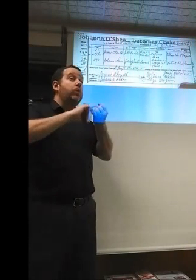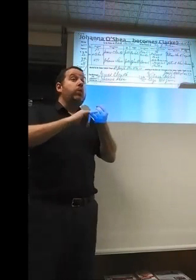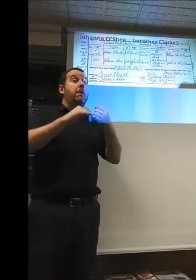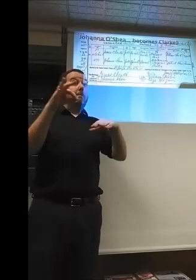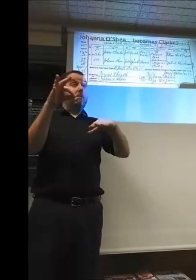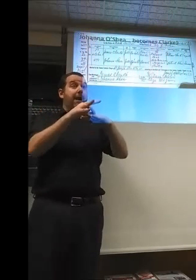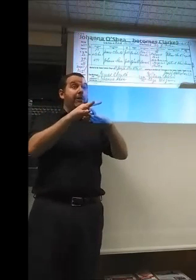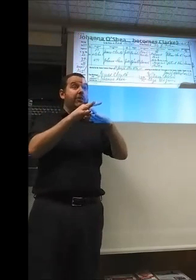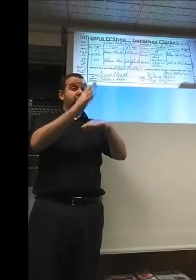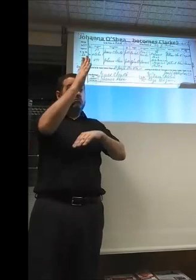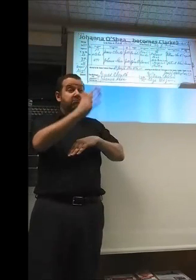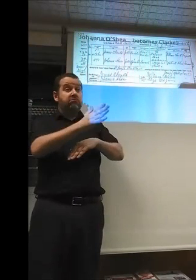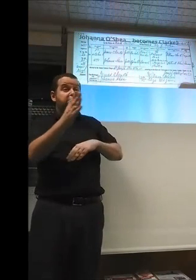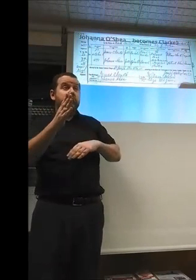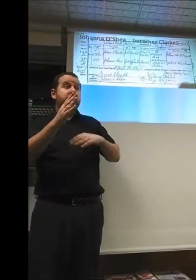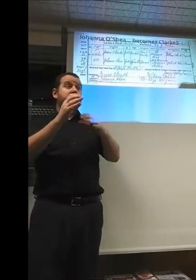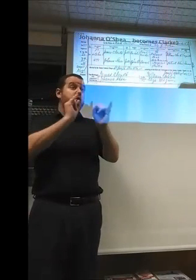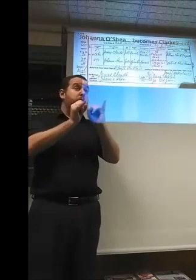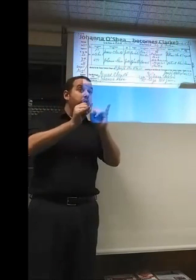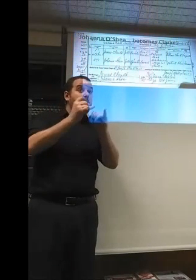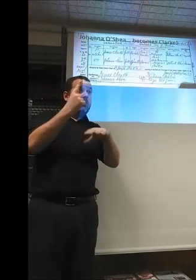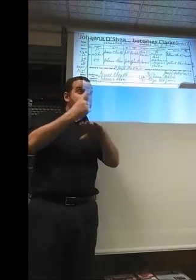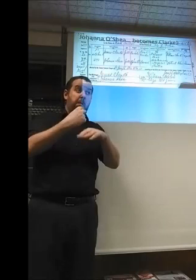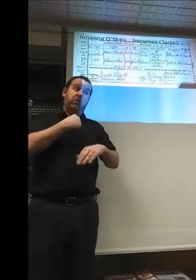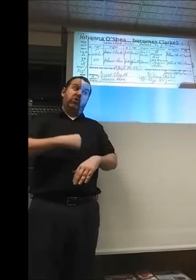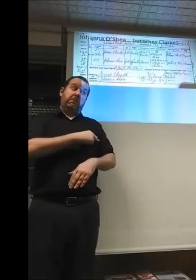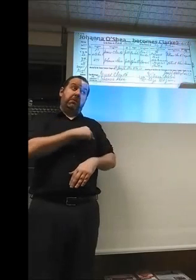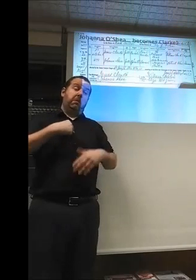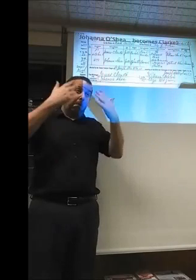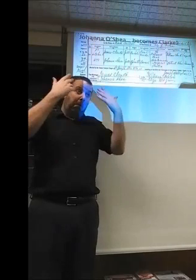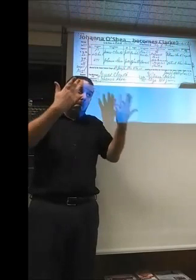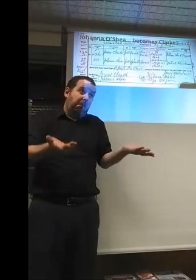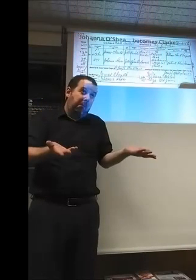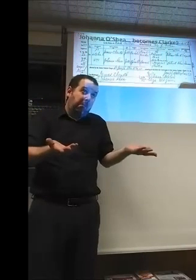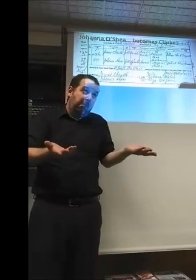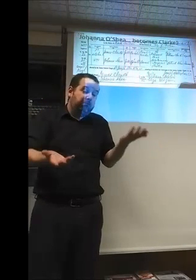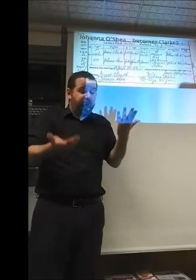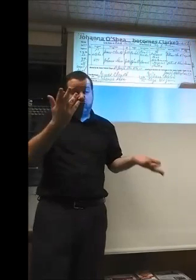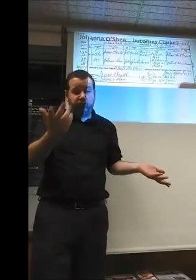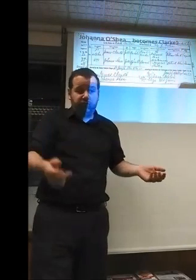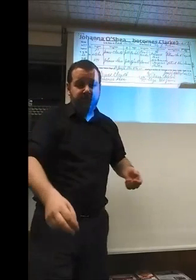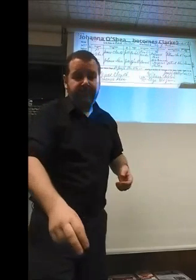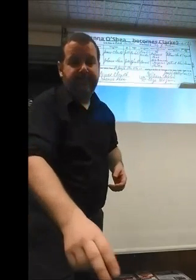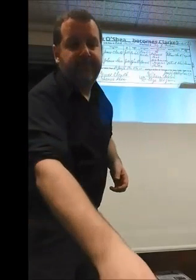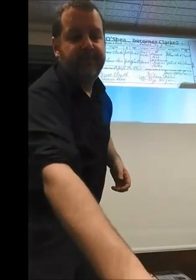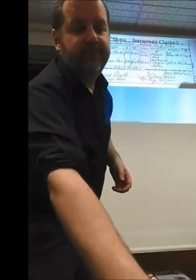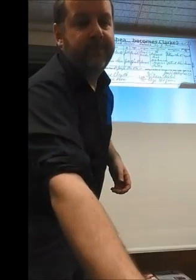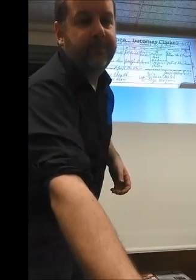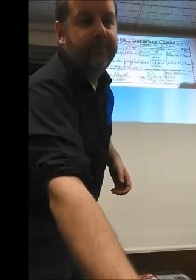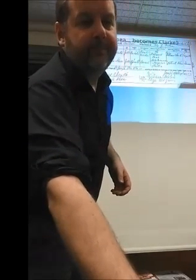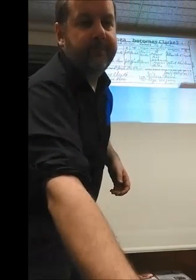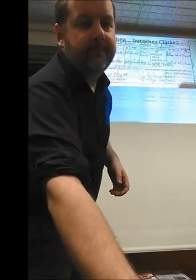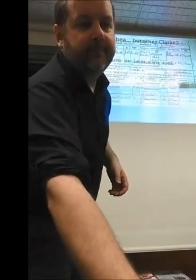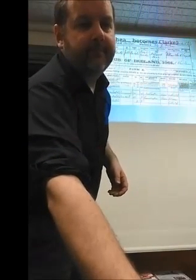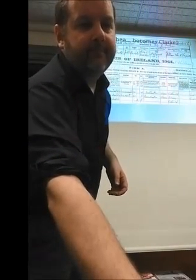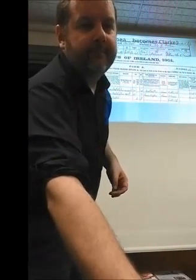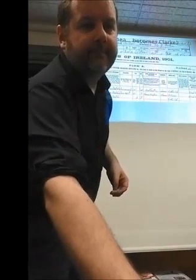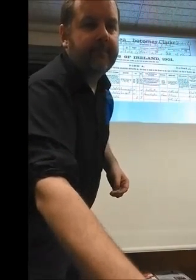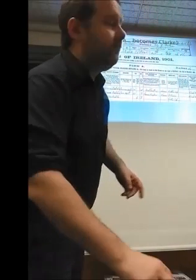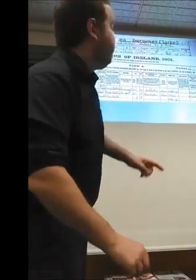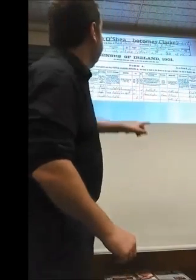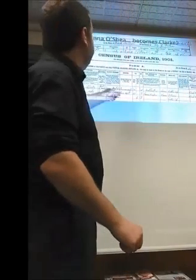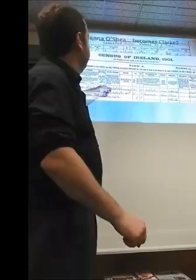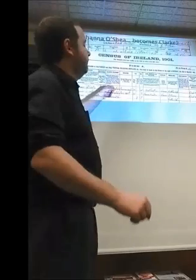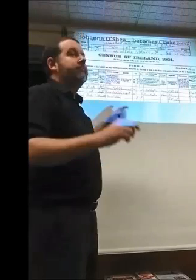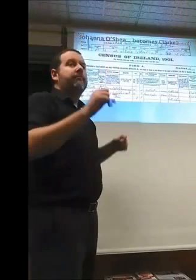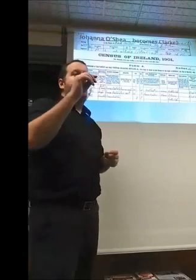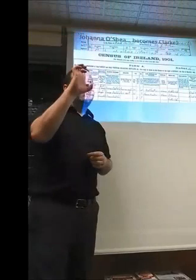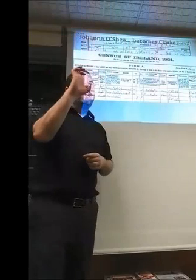But, in the newspaper, it sad that tullamore had an interpreter, didn’t mention a name